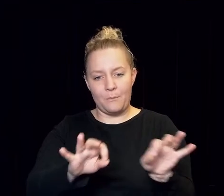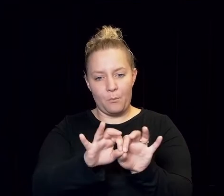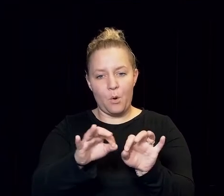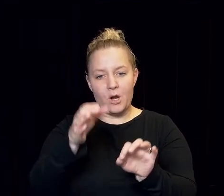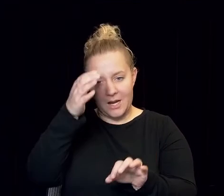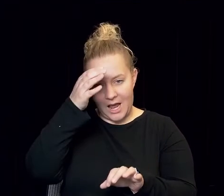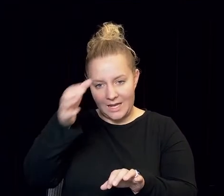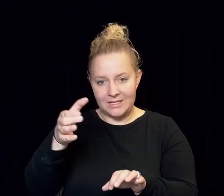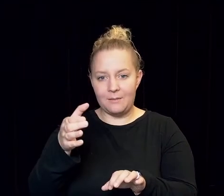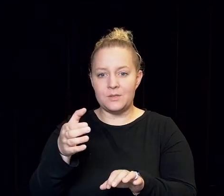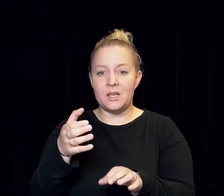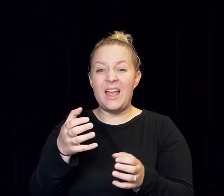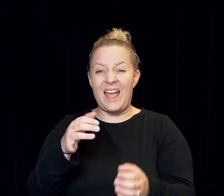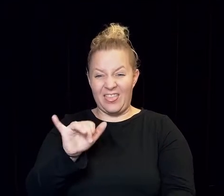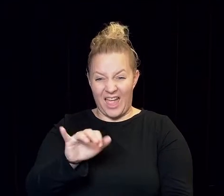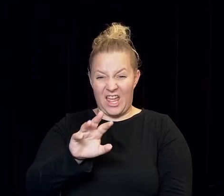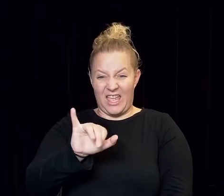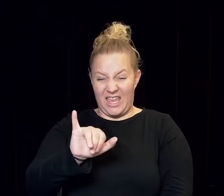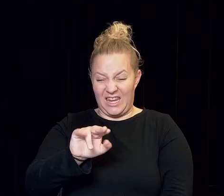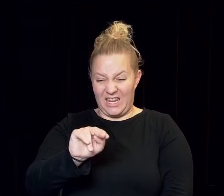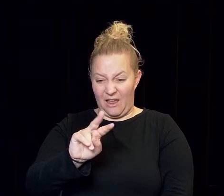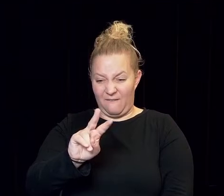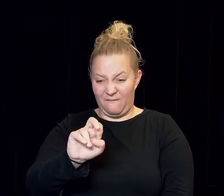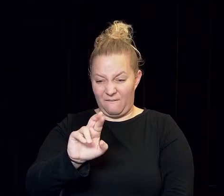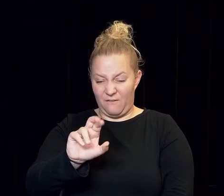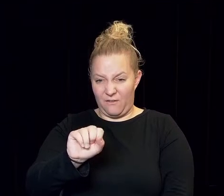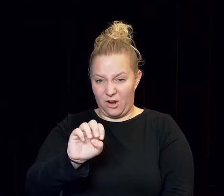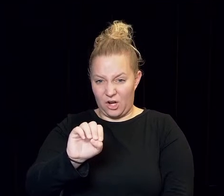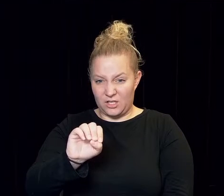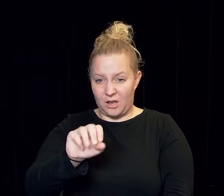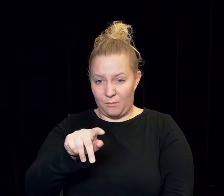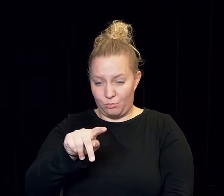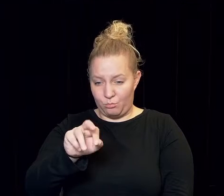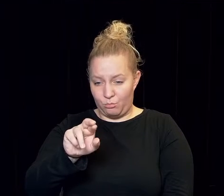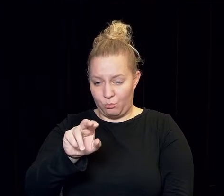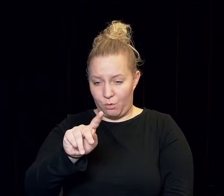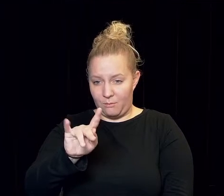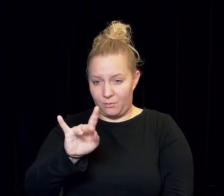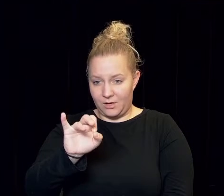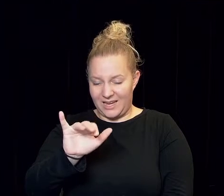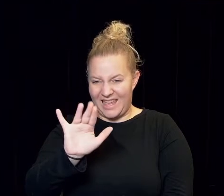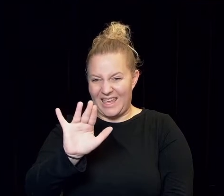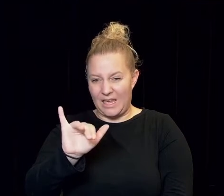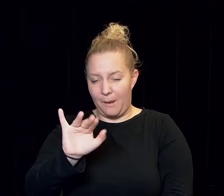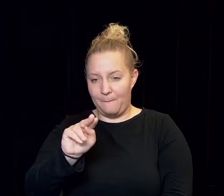And what it means in words is that the product of a number and its multiplicative inverse is 1.